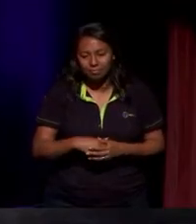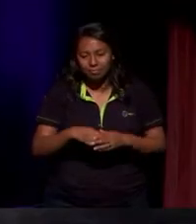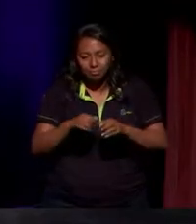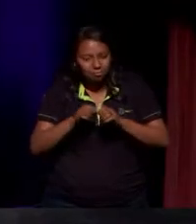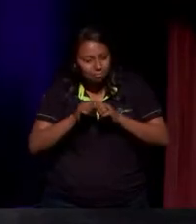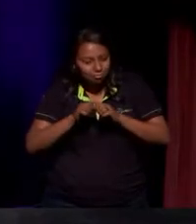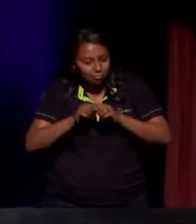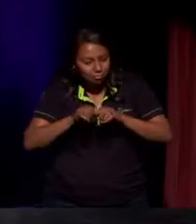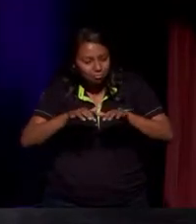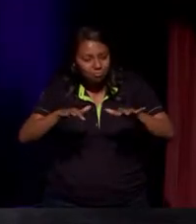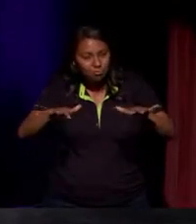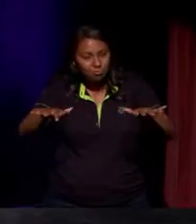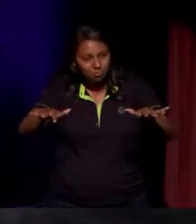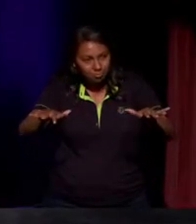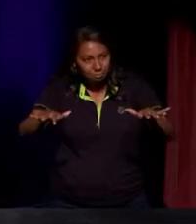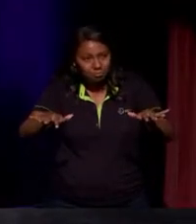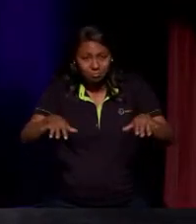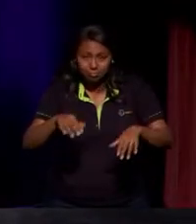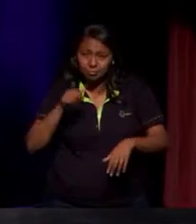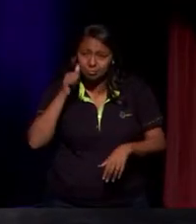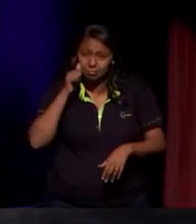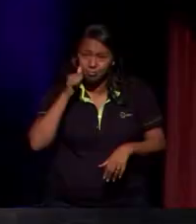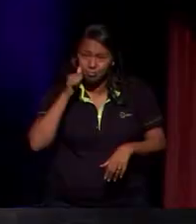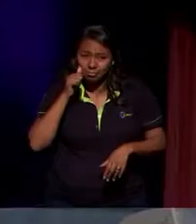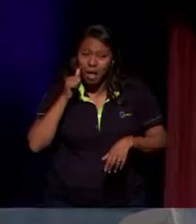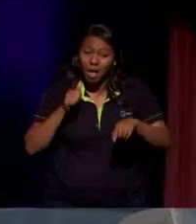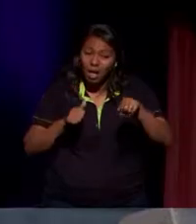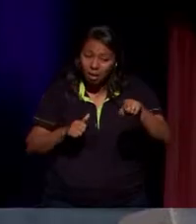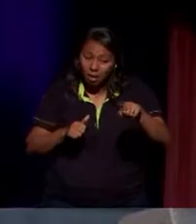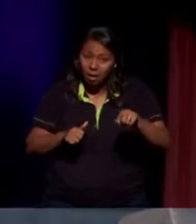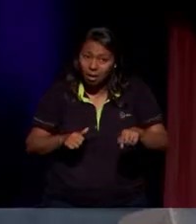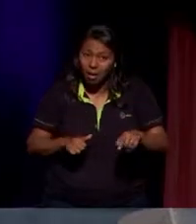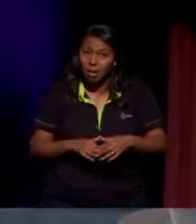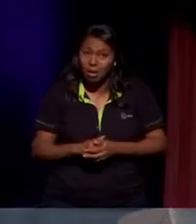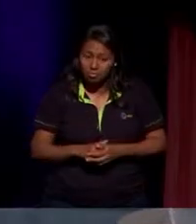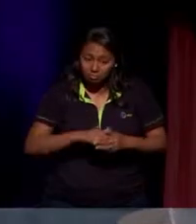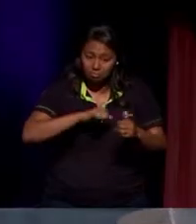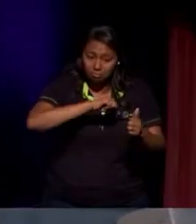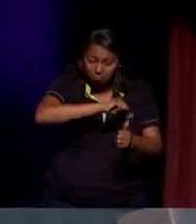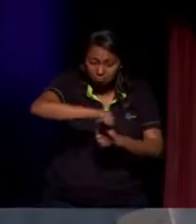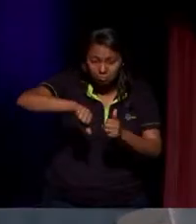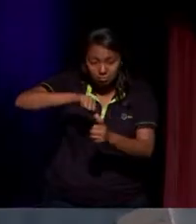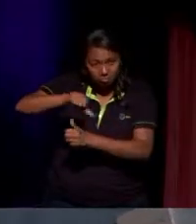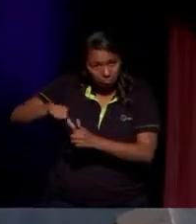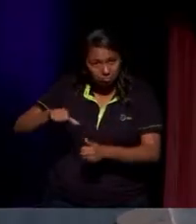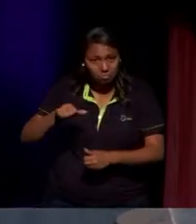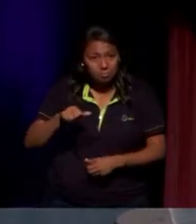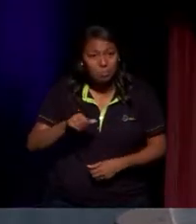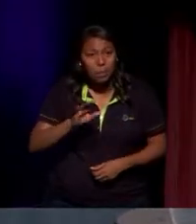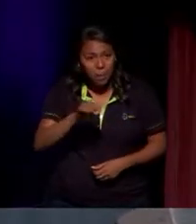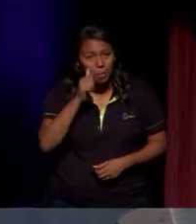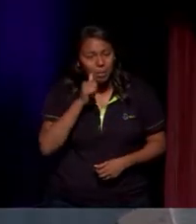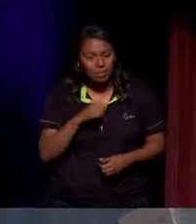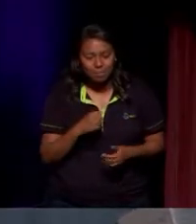they underwent transformations, but what is interesting is that they have resisted until today.